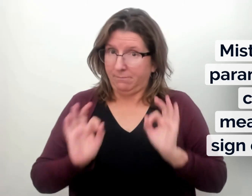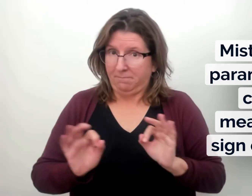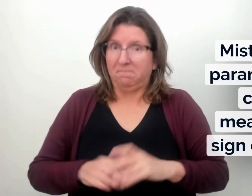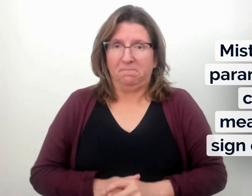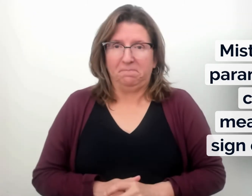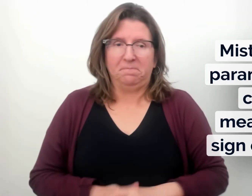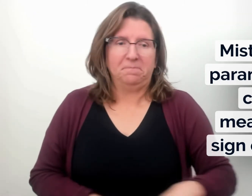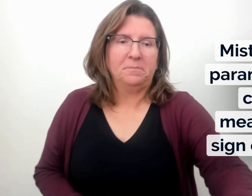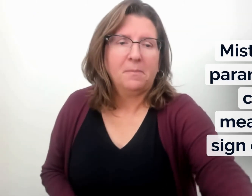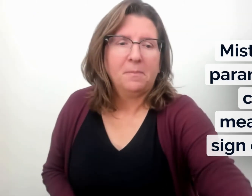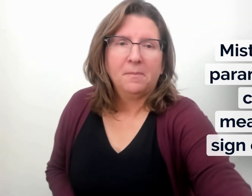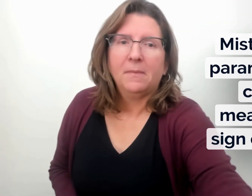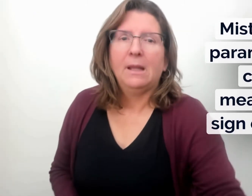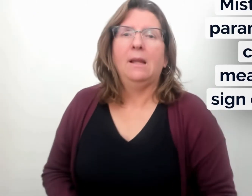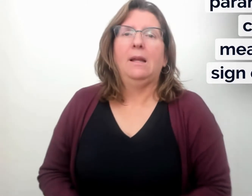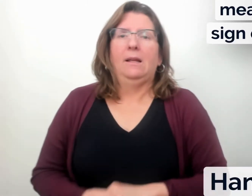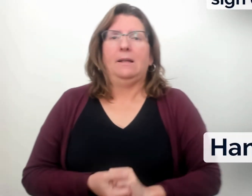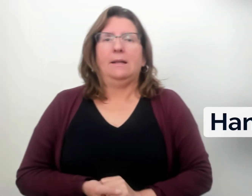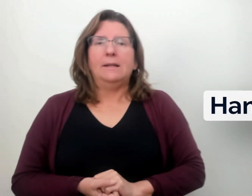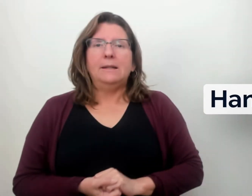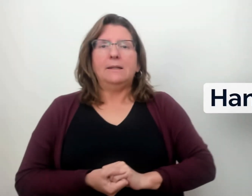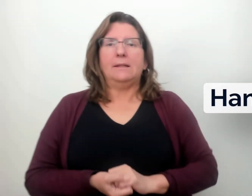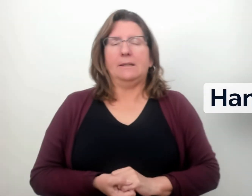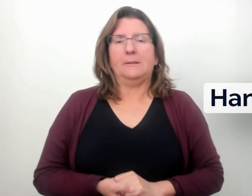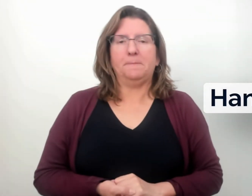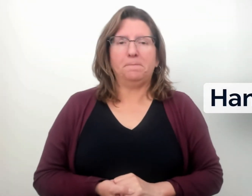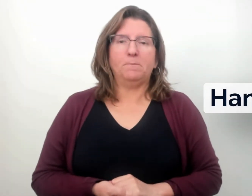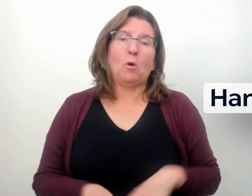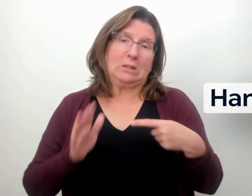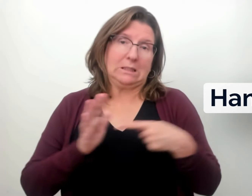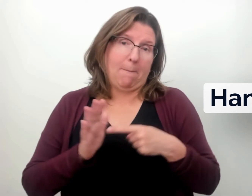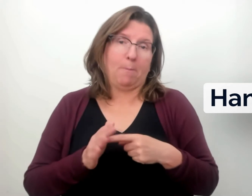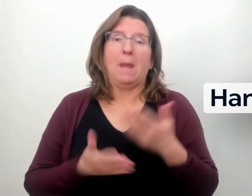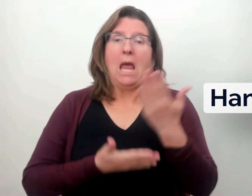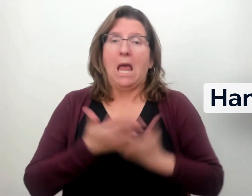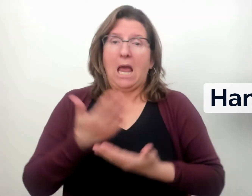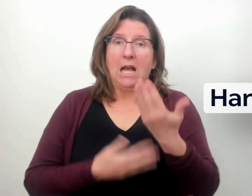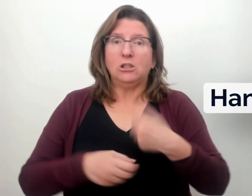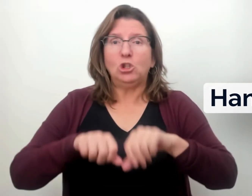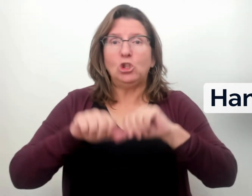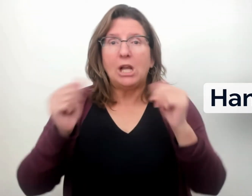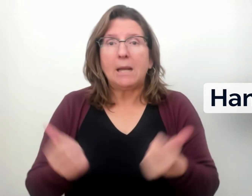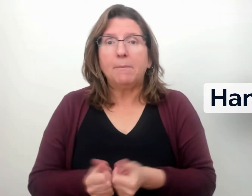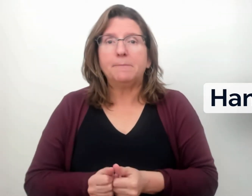Or an accent sometimes makes the word sound inappropriate. Okay so let's move on to handshape.